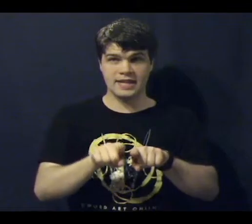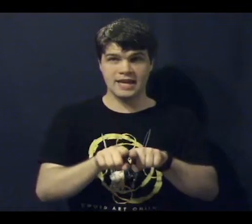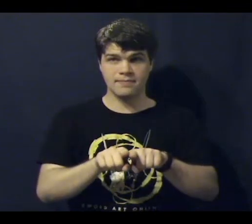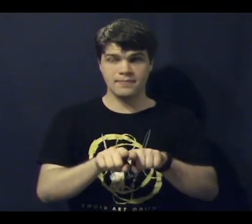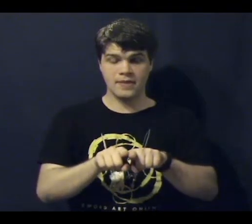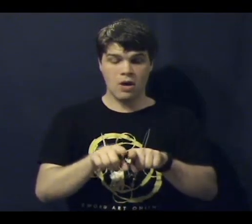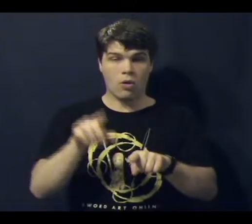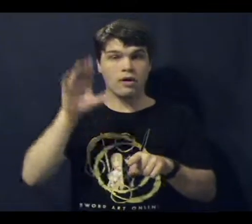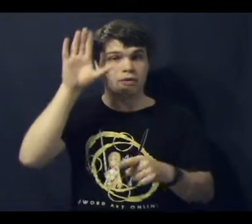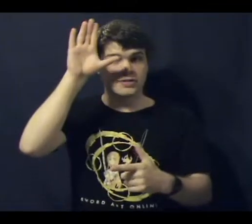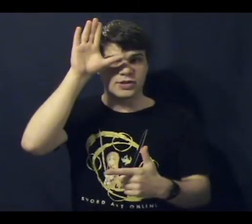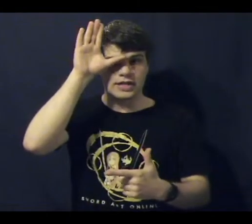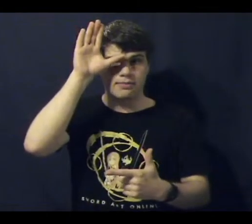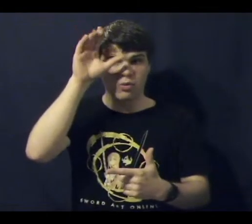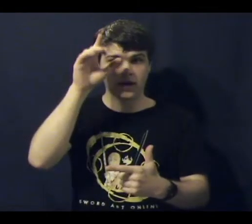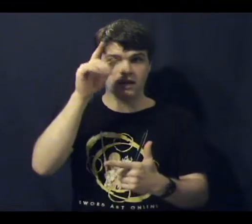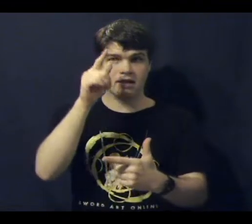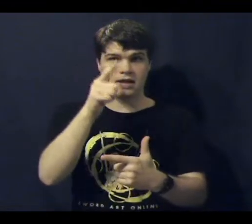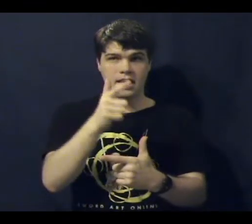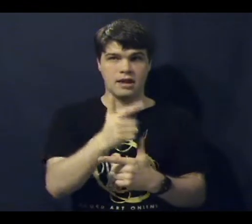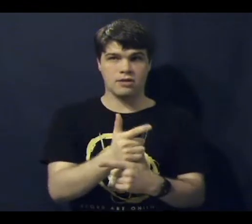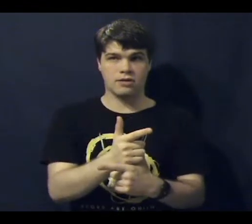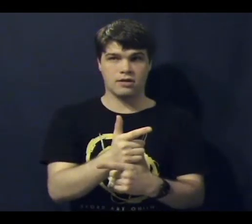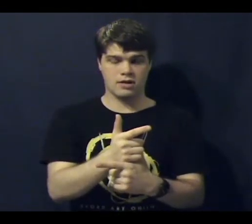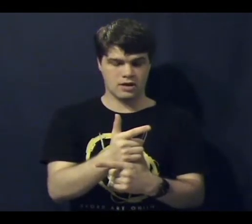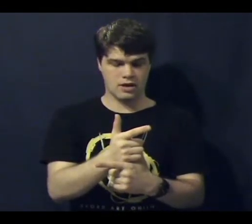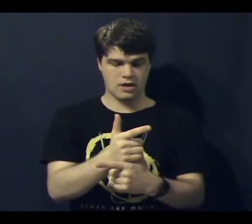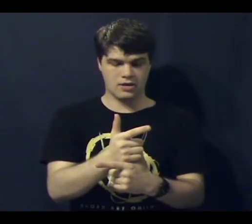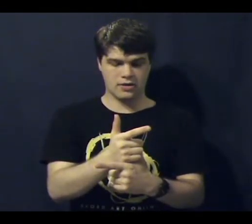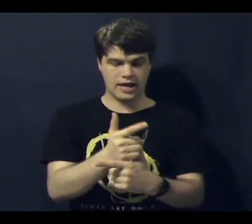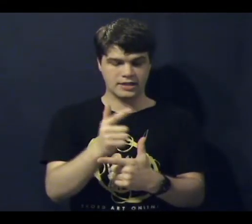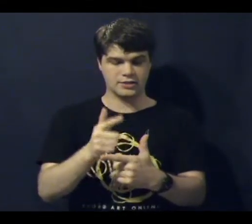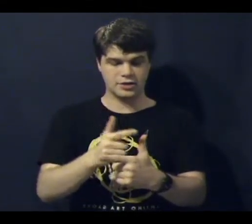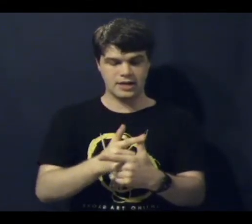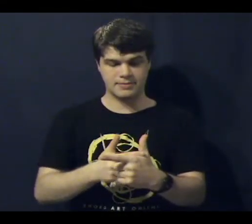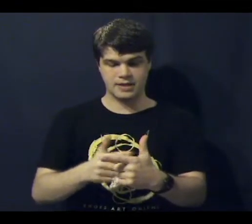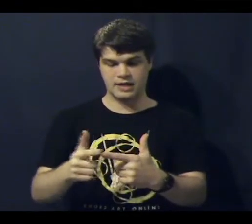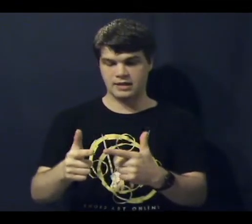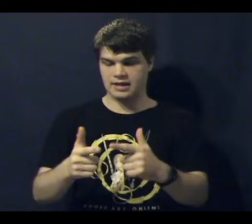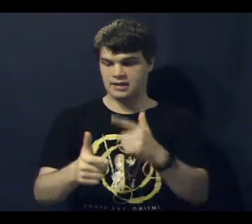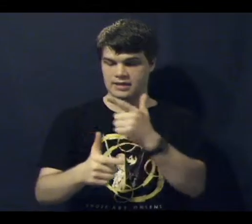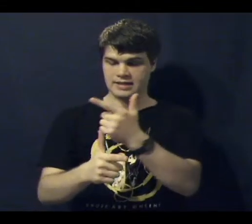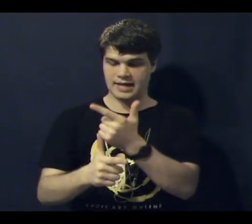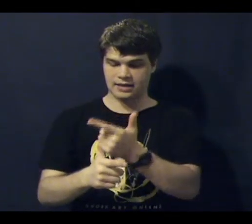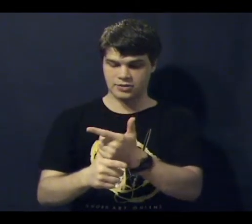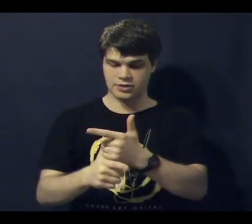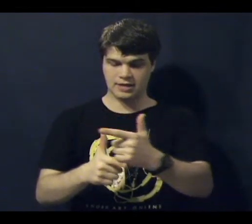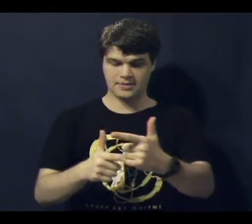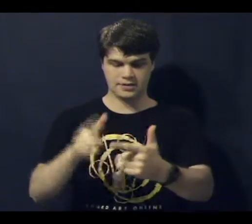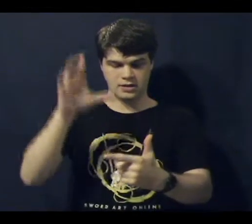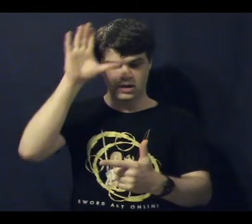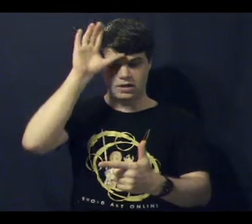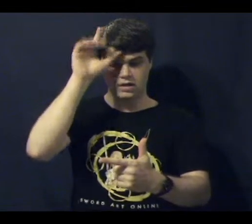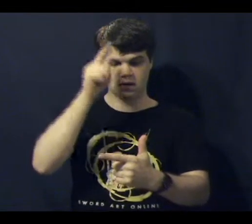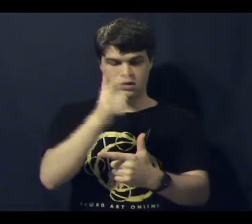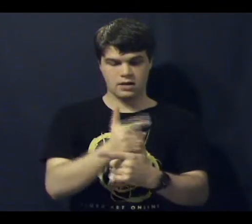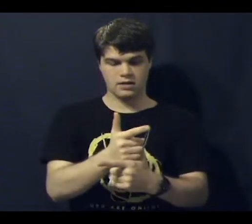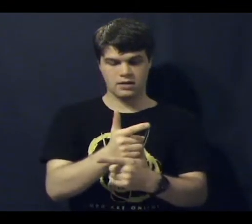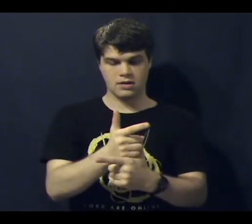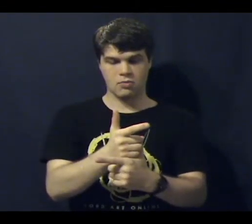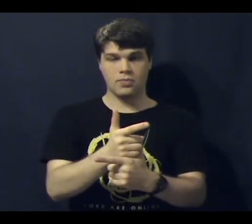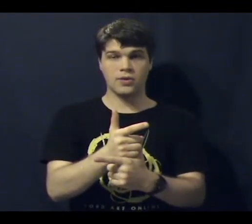or I've also seen boy and your hands are shaped in like these "L" shapes,